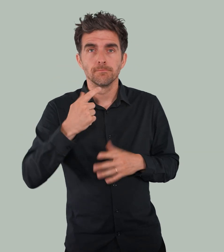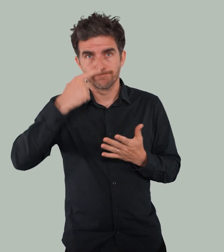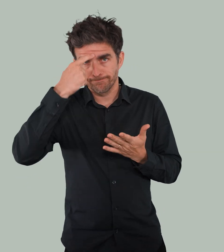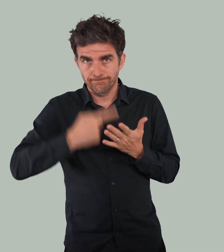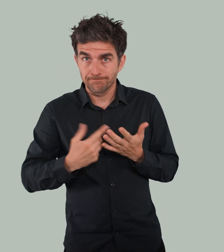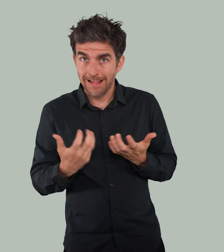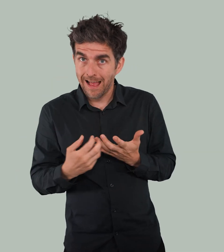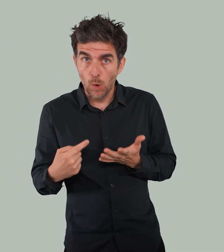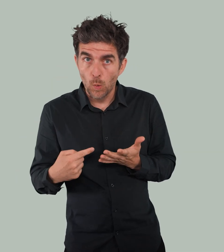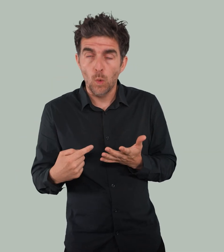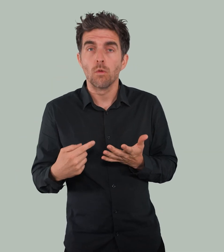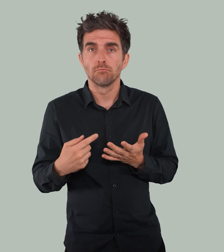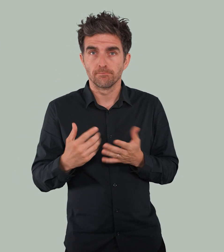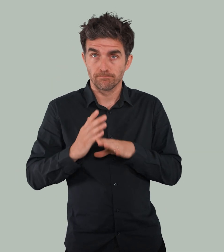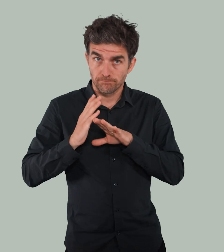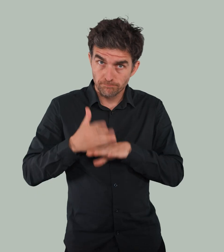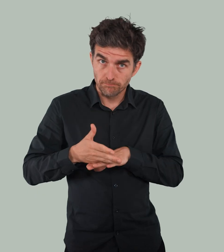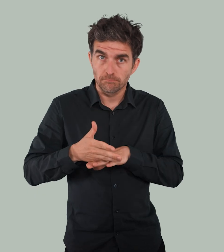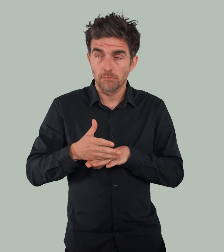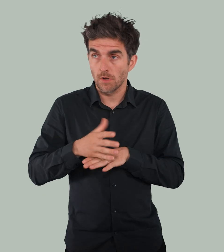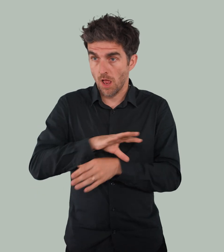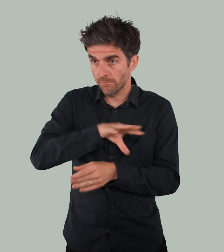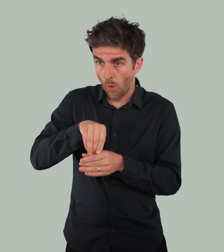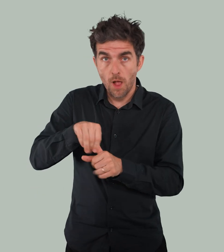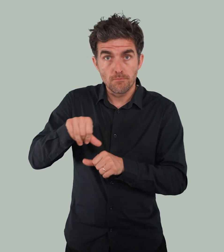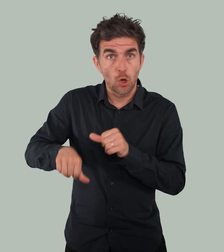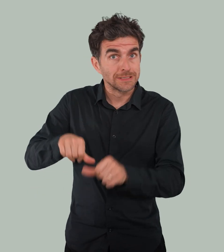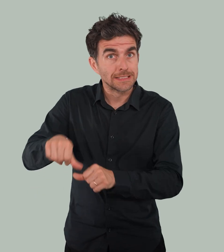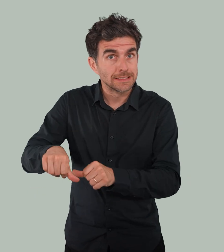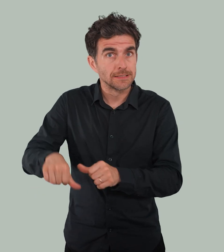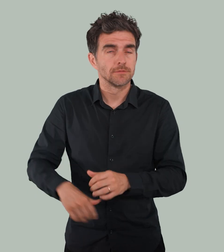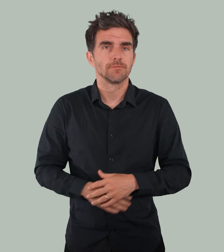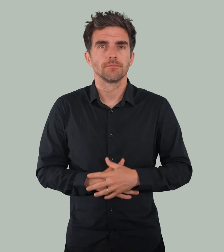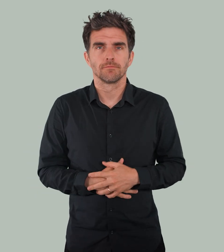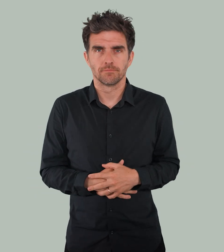how decisions are reached, and the effort involved in engaging with the process.